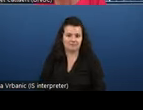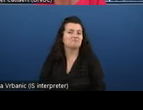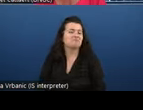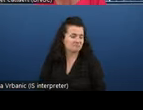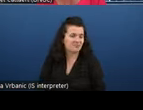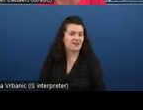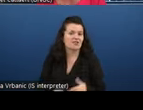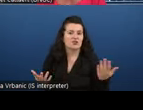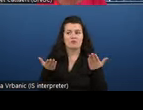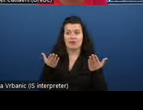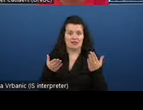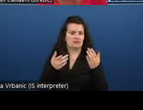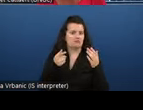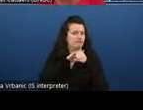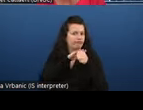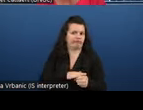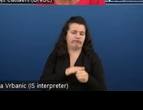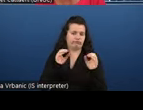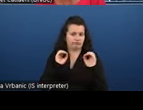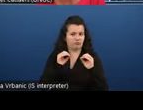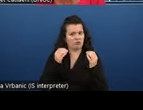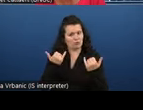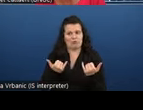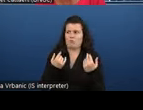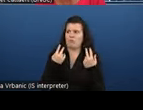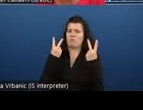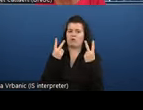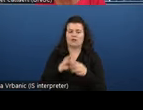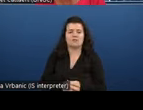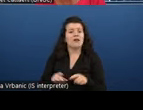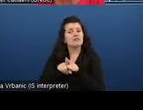discussion today, but of course also 15:53:48 our human rights principles in which